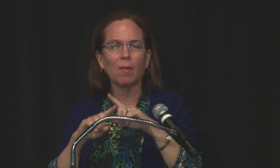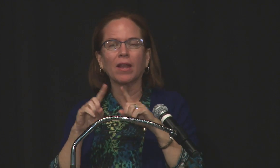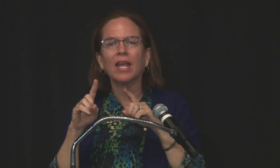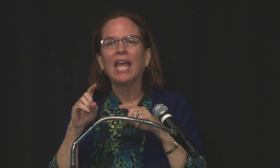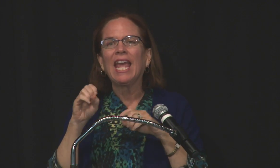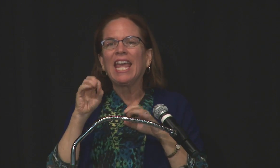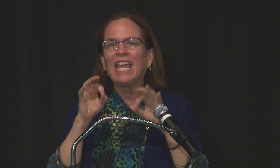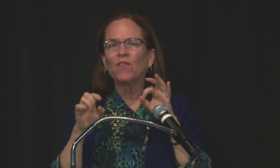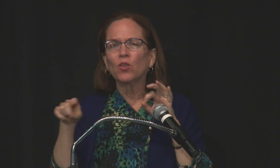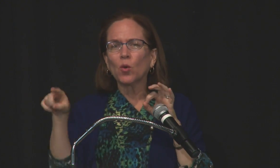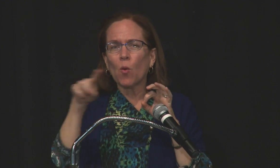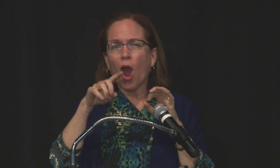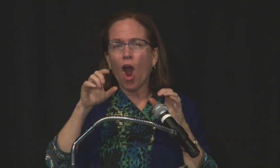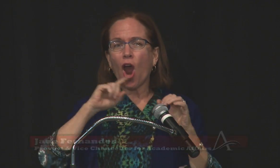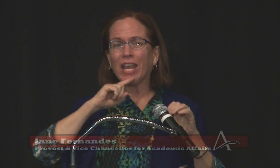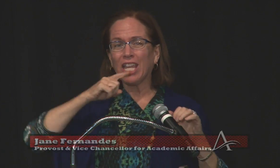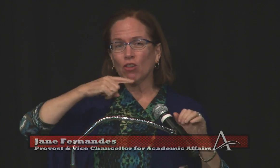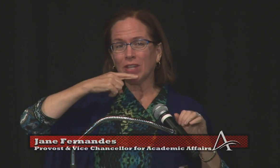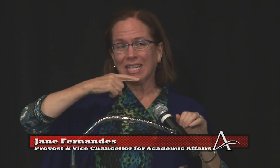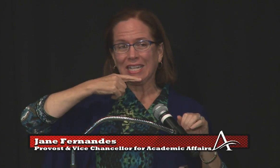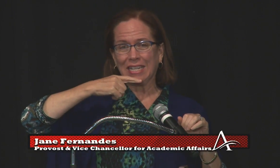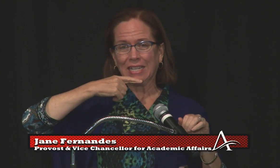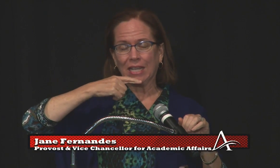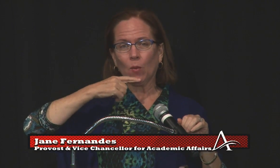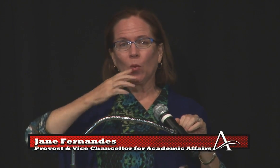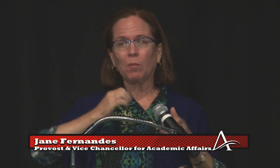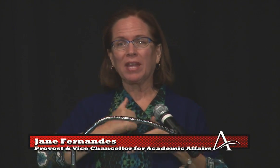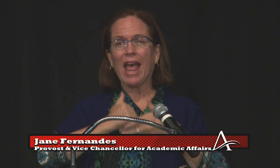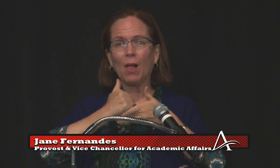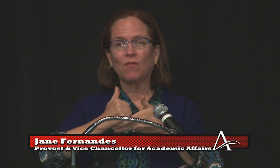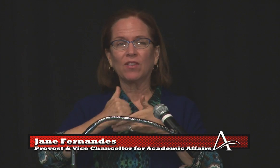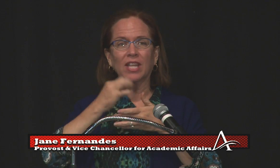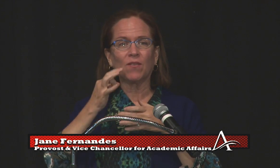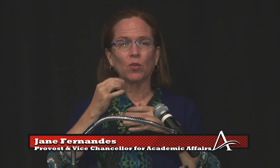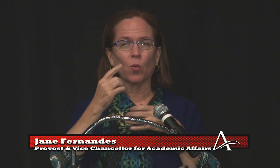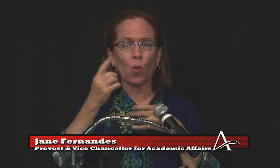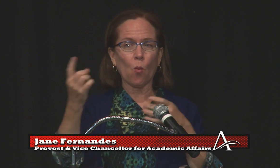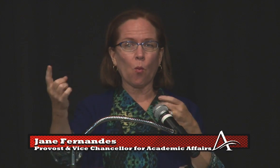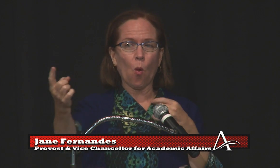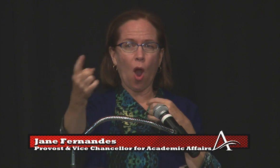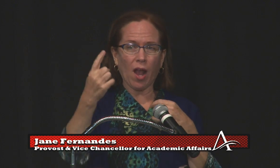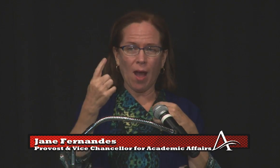But if you are hearing it would be helpful if you would walk up